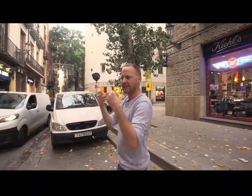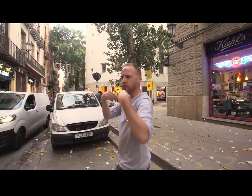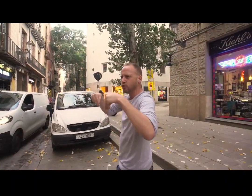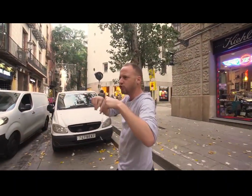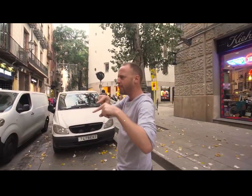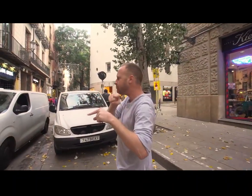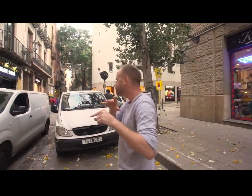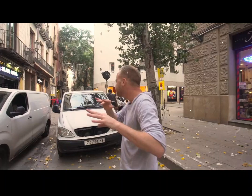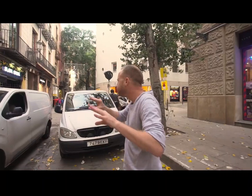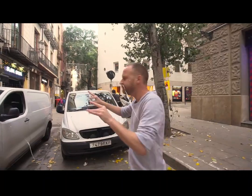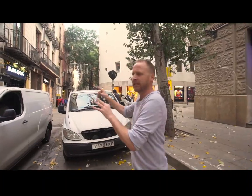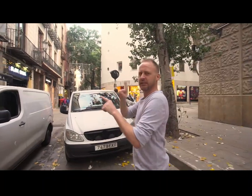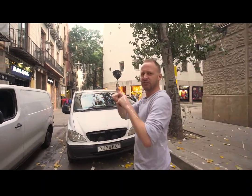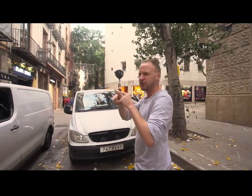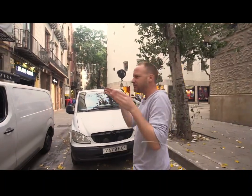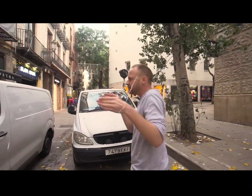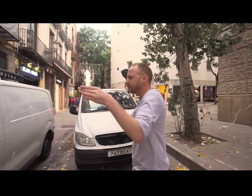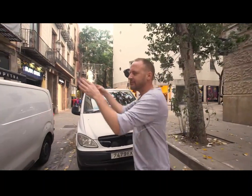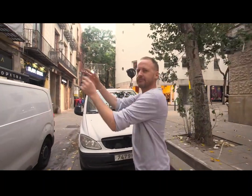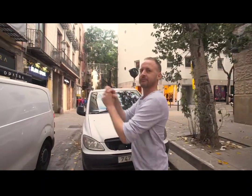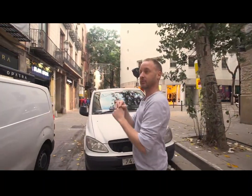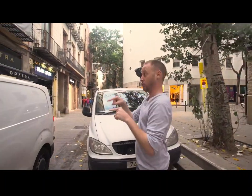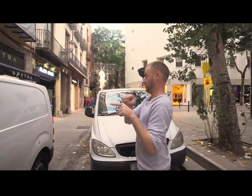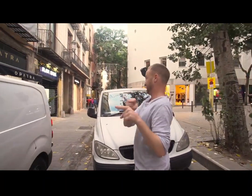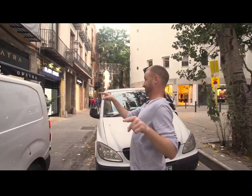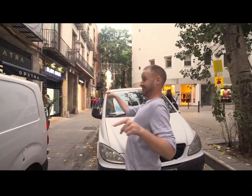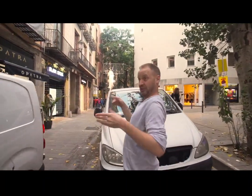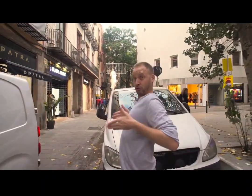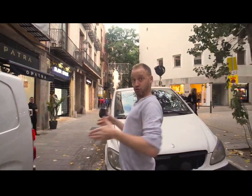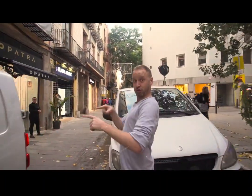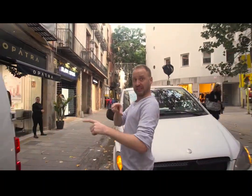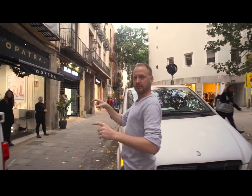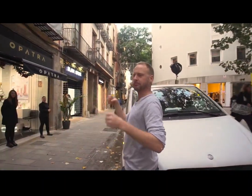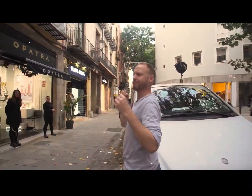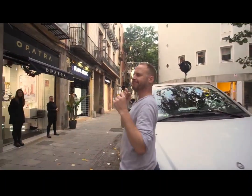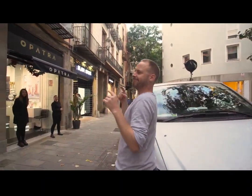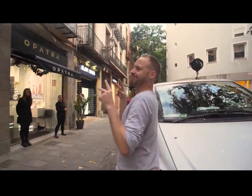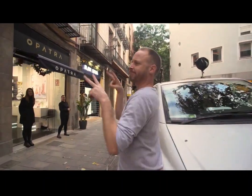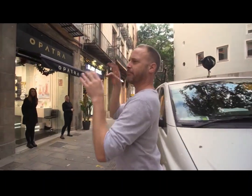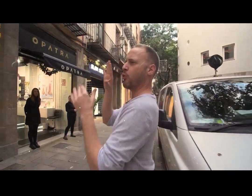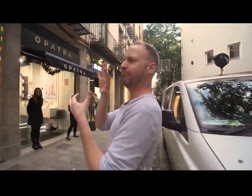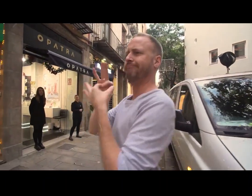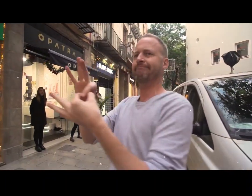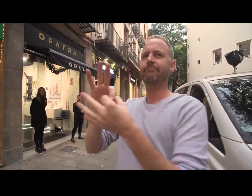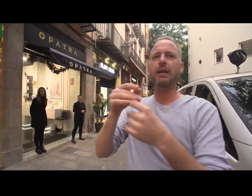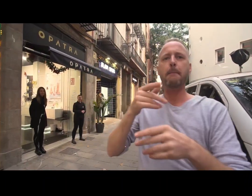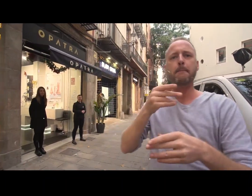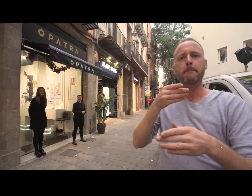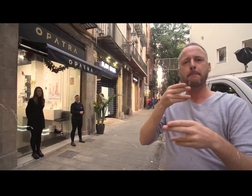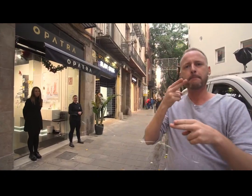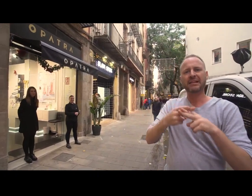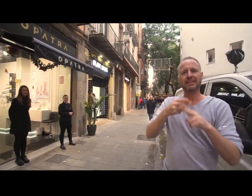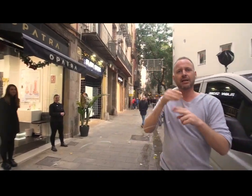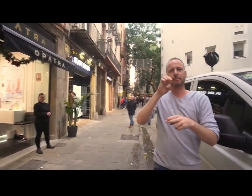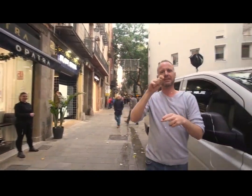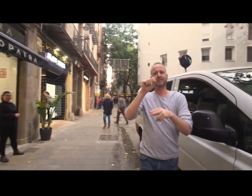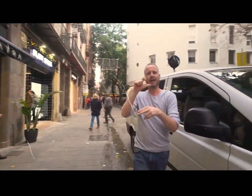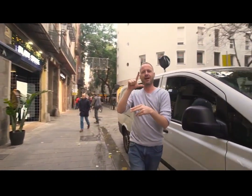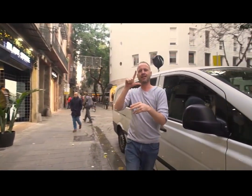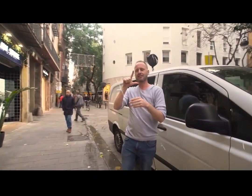It's an area full of little winding streets and each street was associated with a certain trade ("guild")...